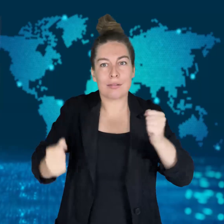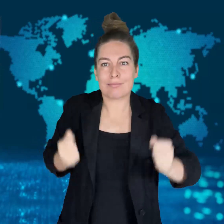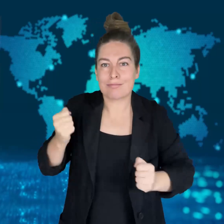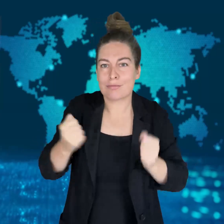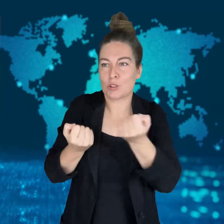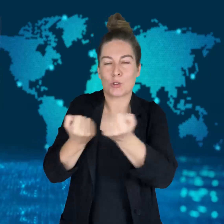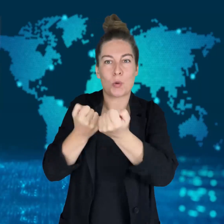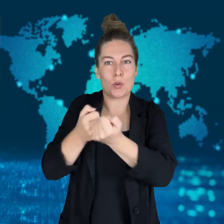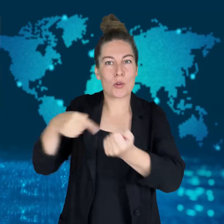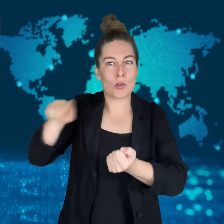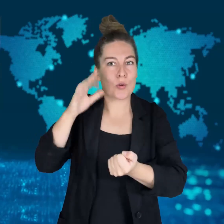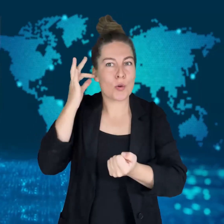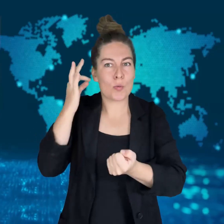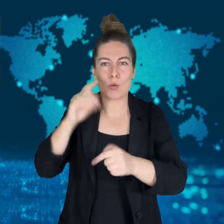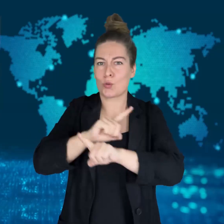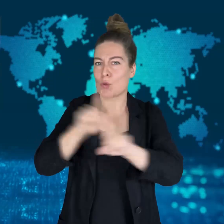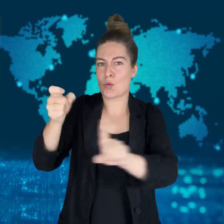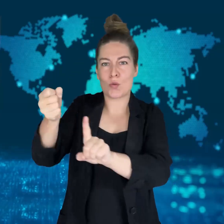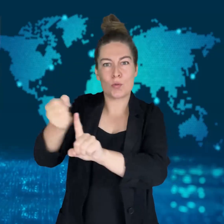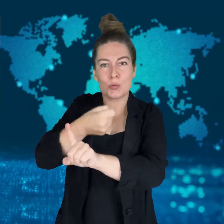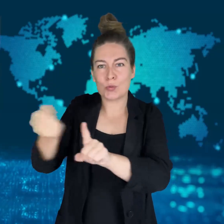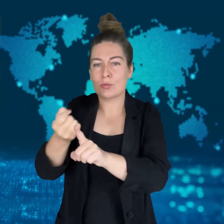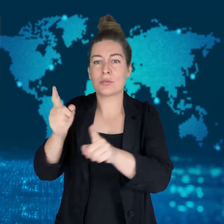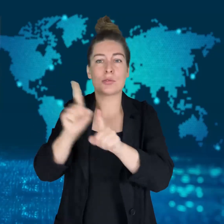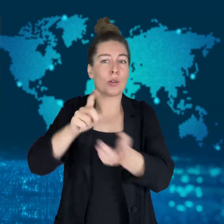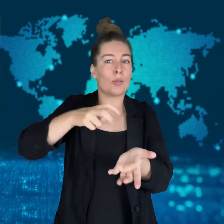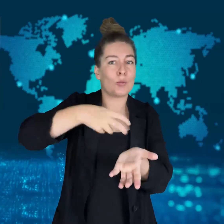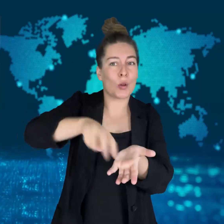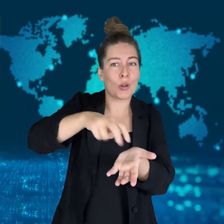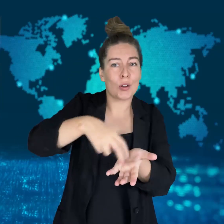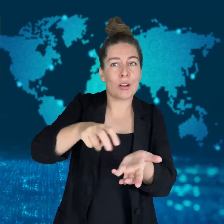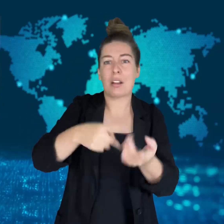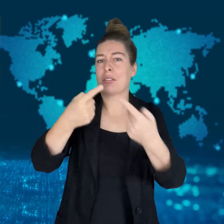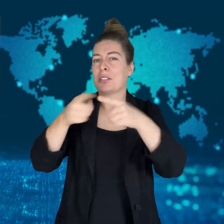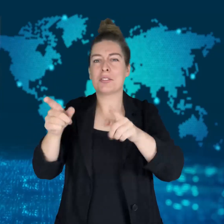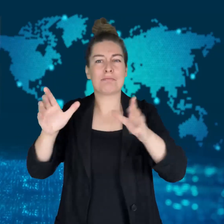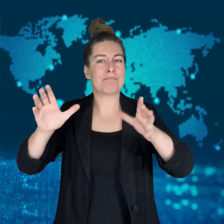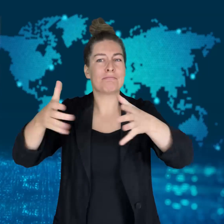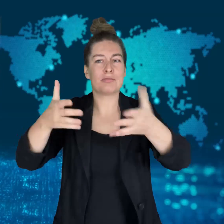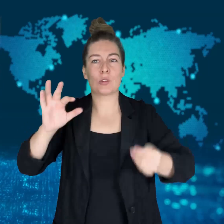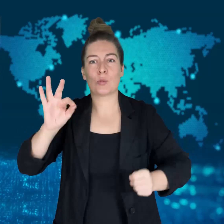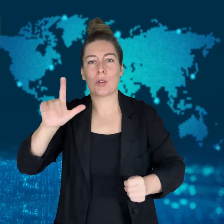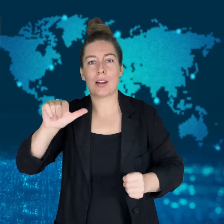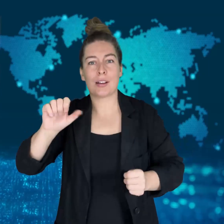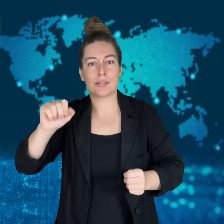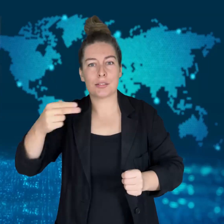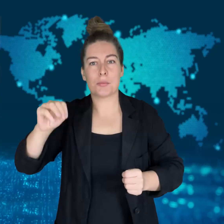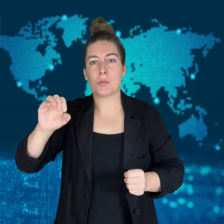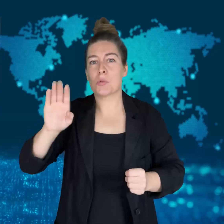The group of people were calling for an end to violence against women.